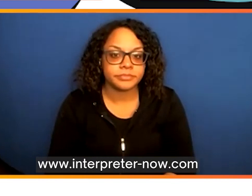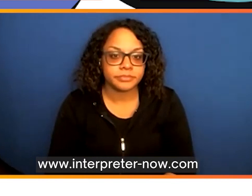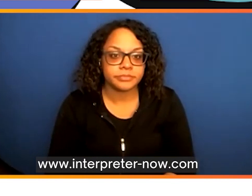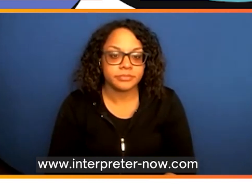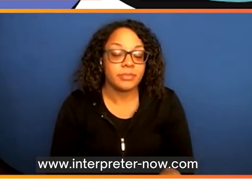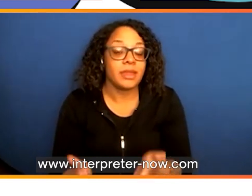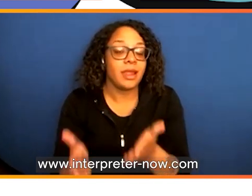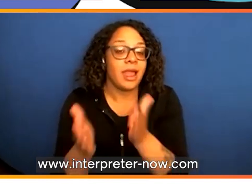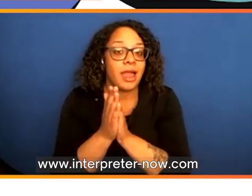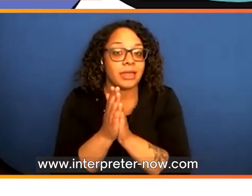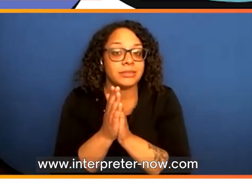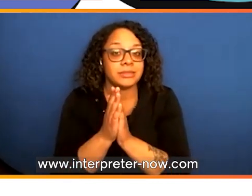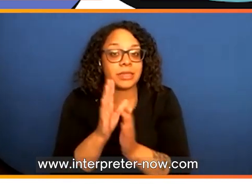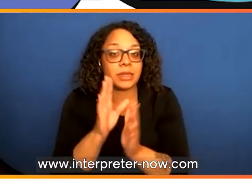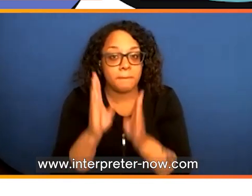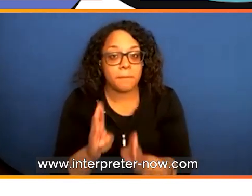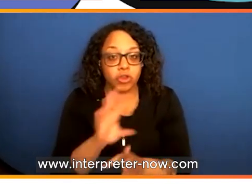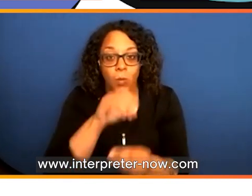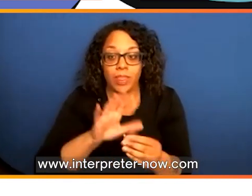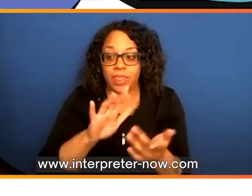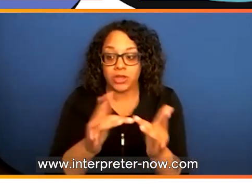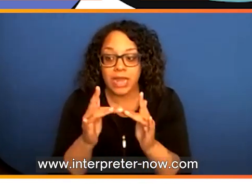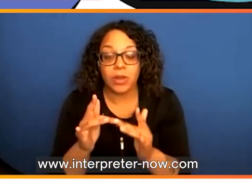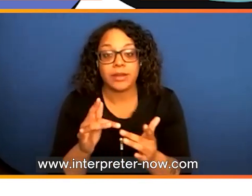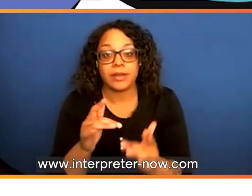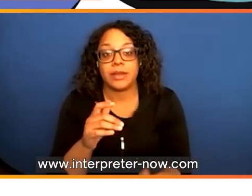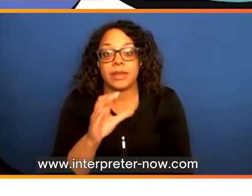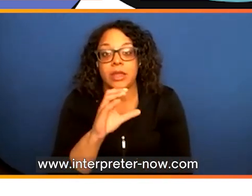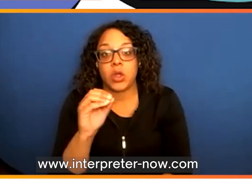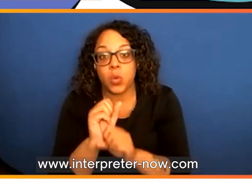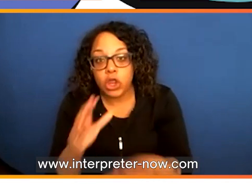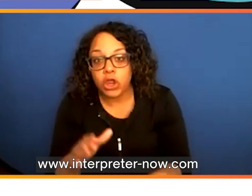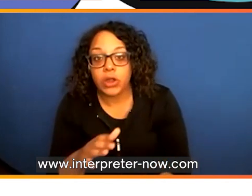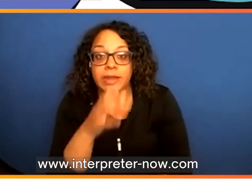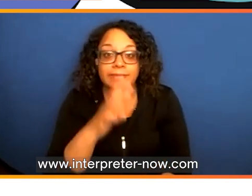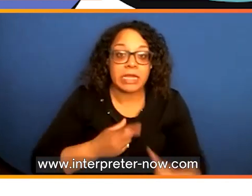home for them. So for the audience, I think that's a great idea. If maybe you're like,